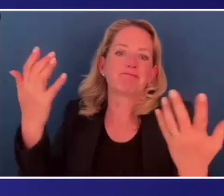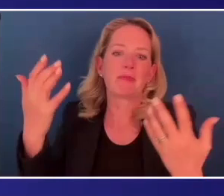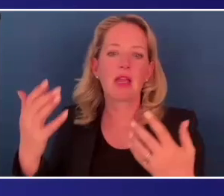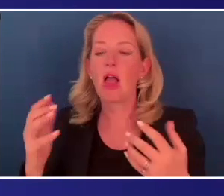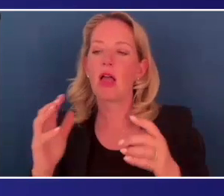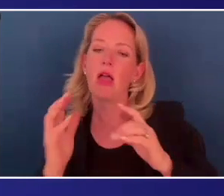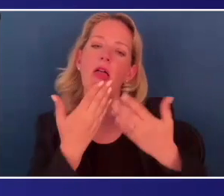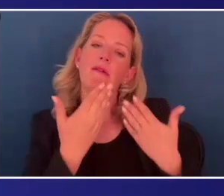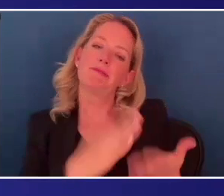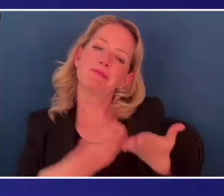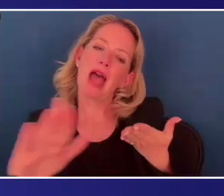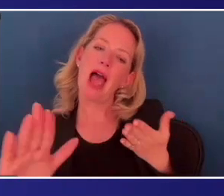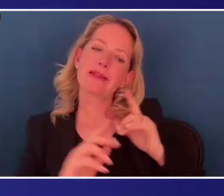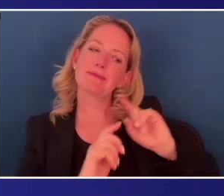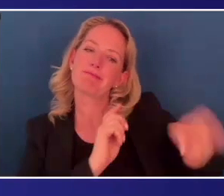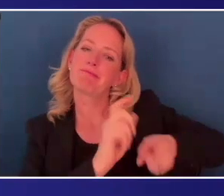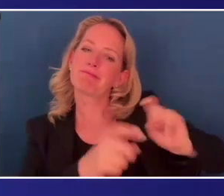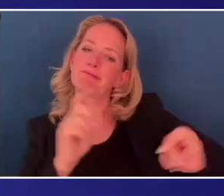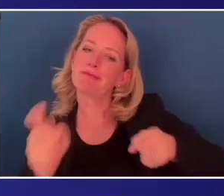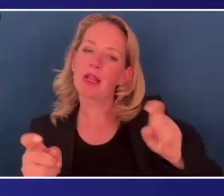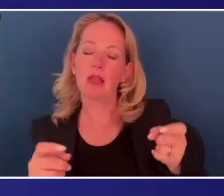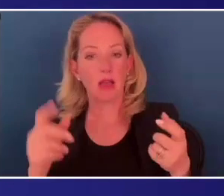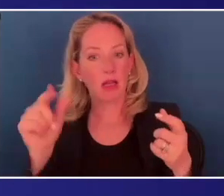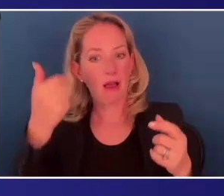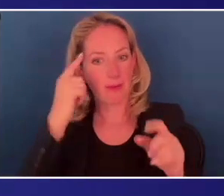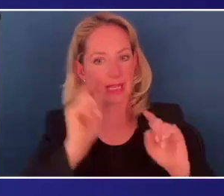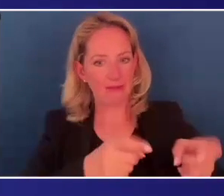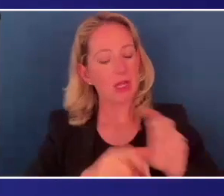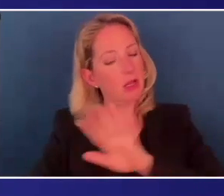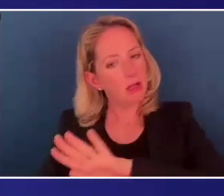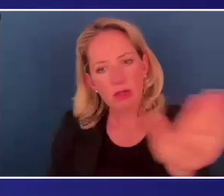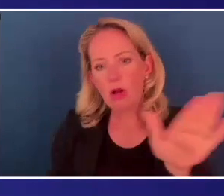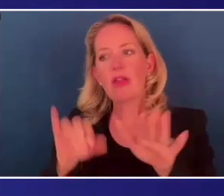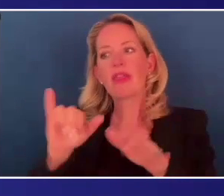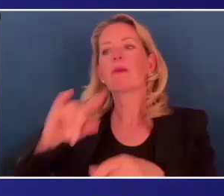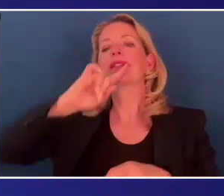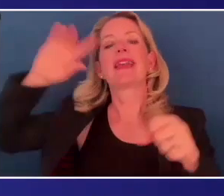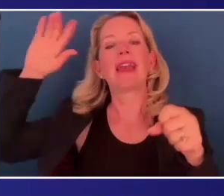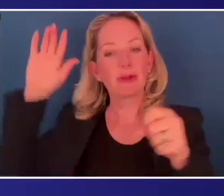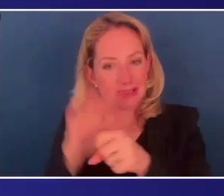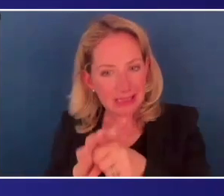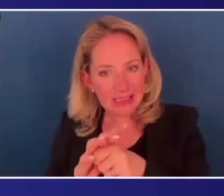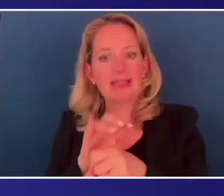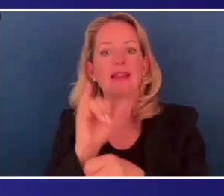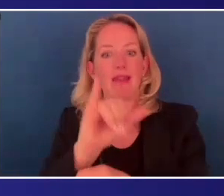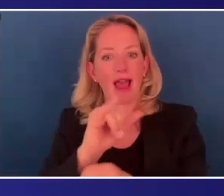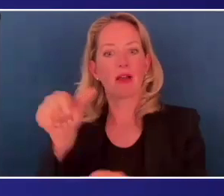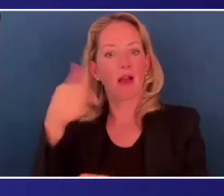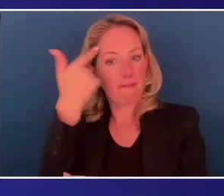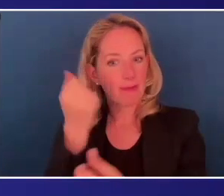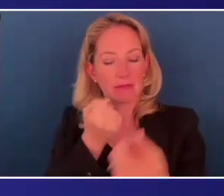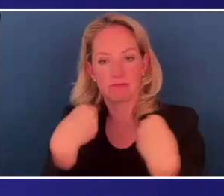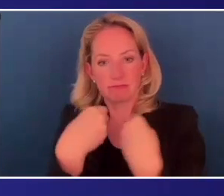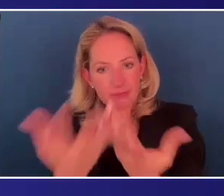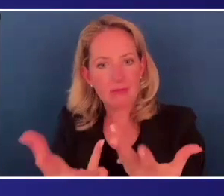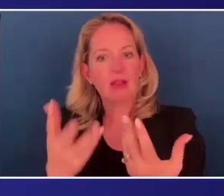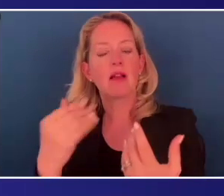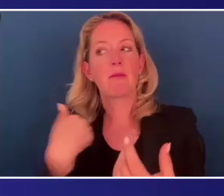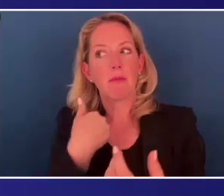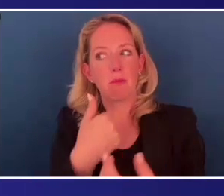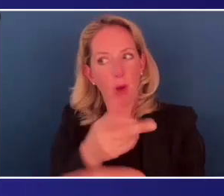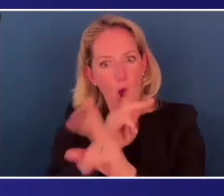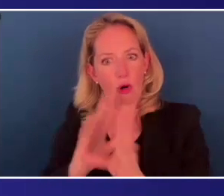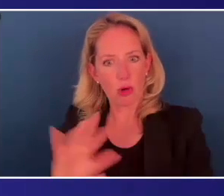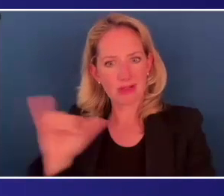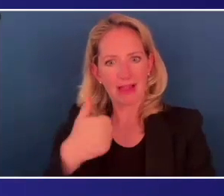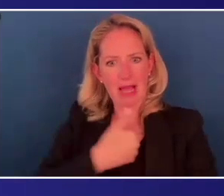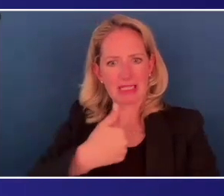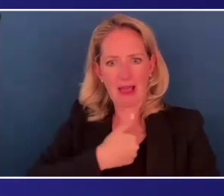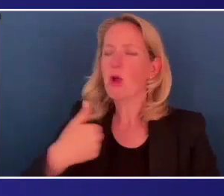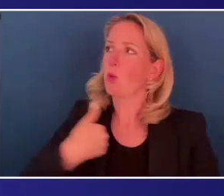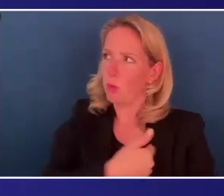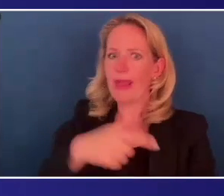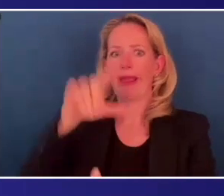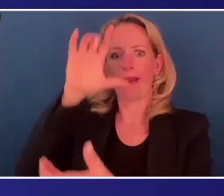PSLF is a guarantee that the government made to us that guaranteed borrowers like me took into consideration when deciding to assume our dead in the 1st place.